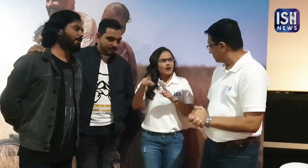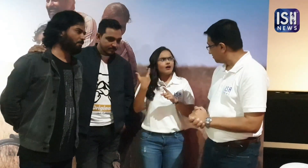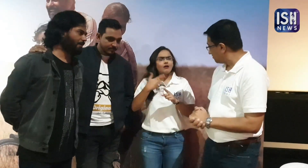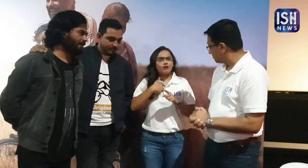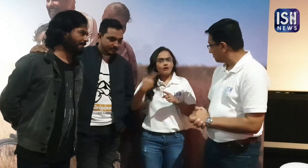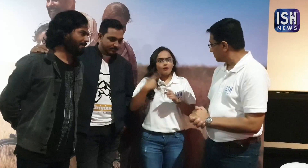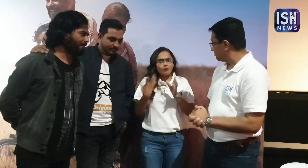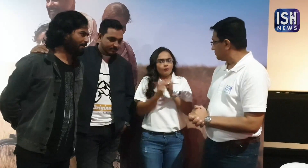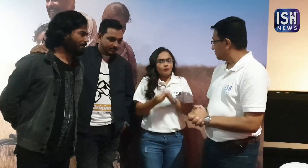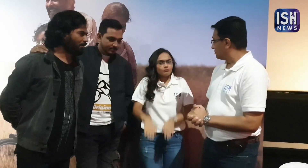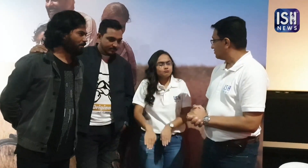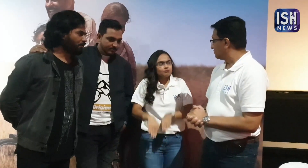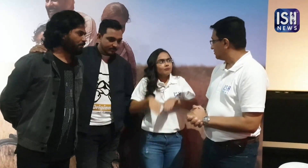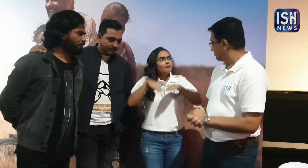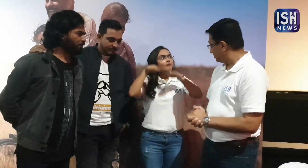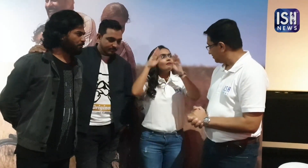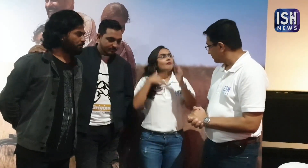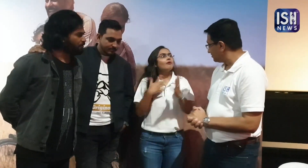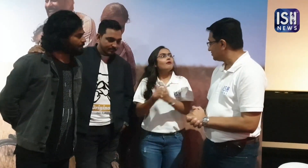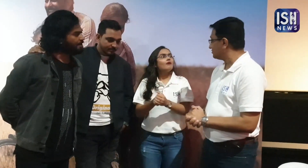We grew up together.